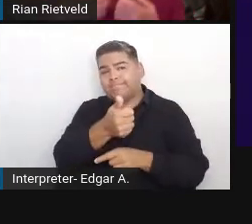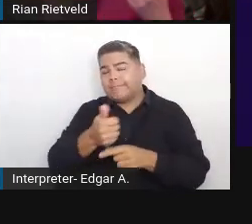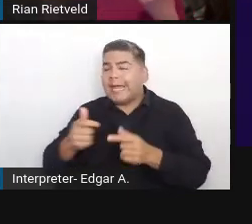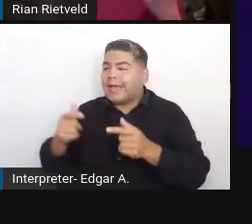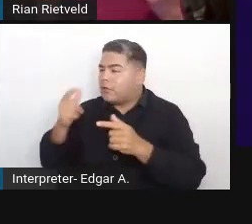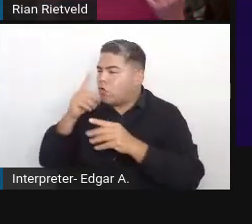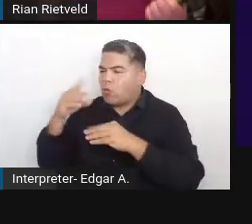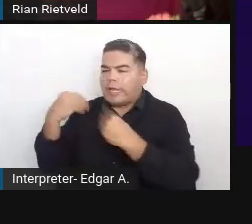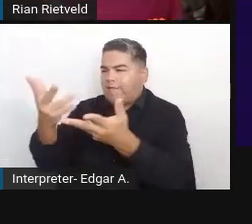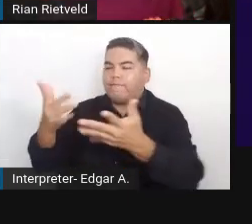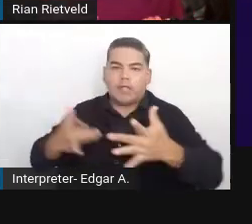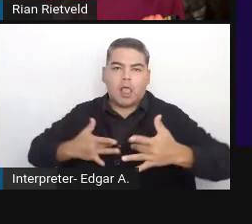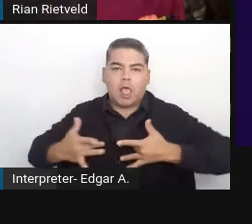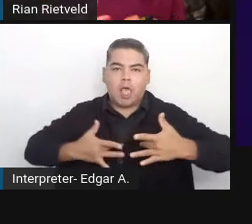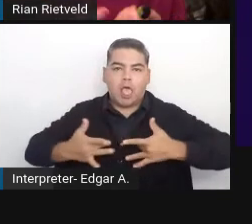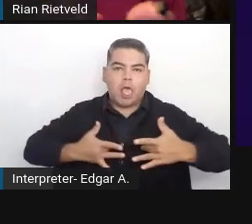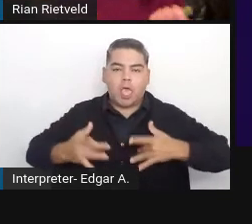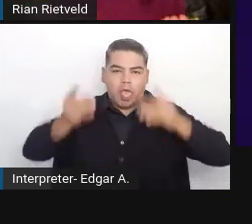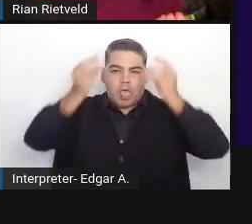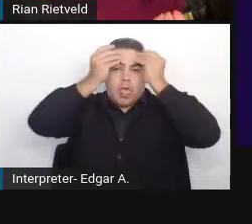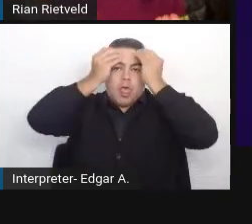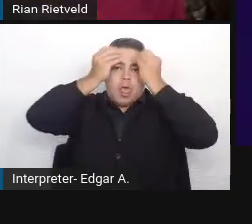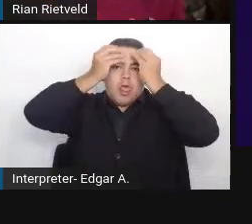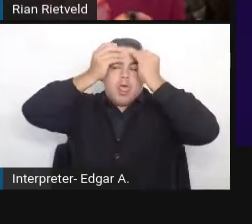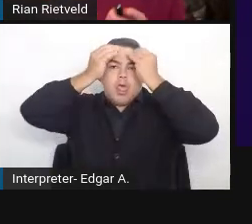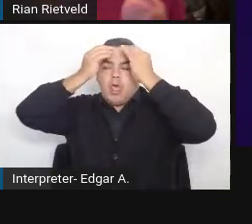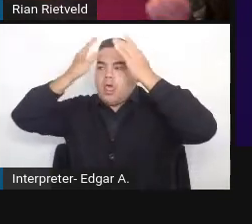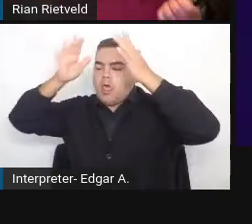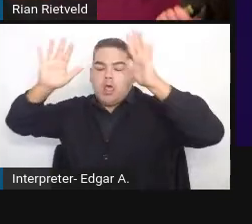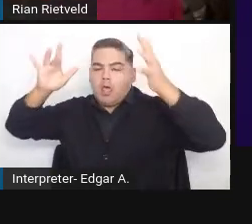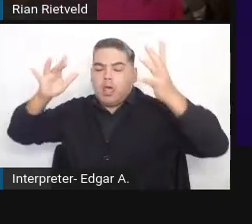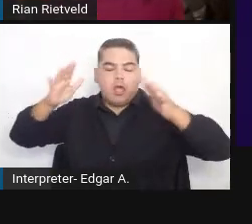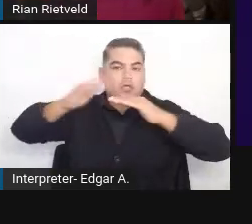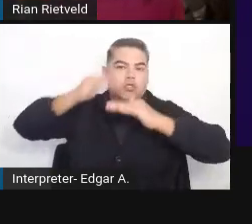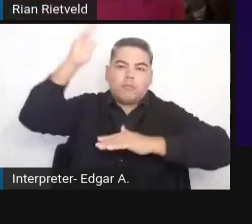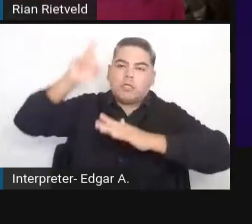by giving people too short time, or doing unexpected things.